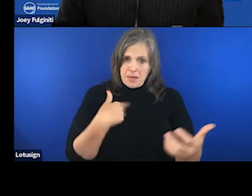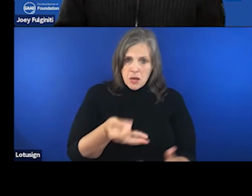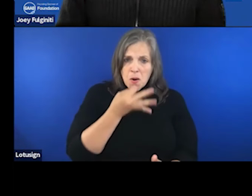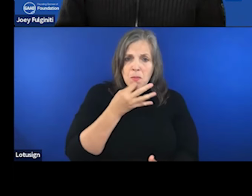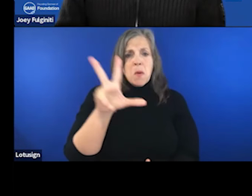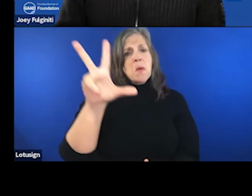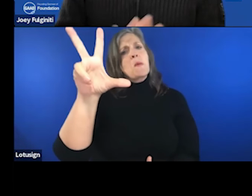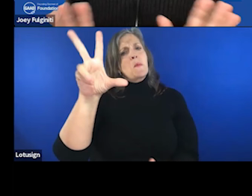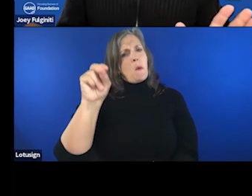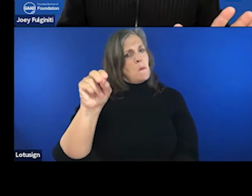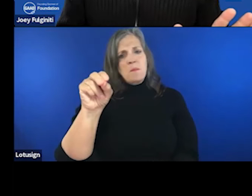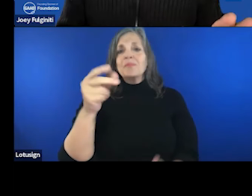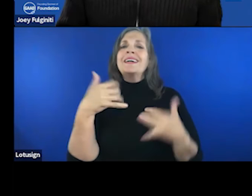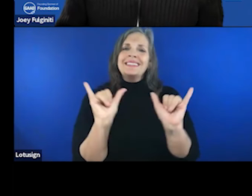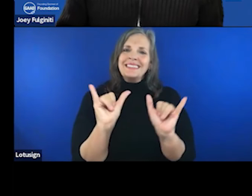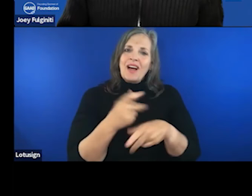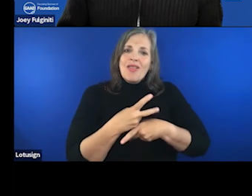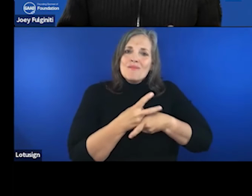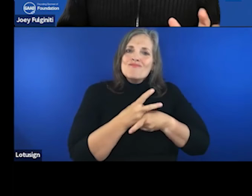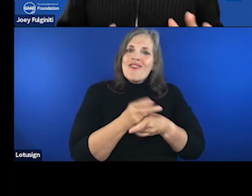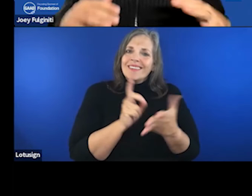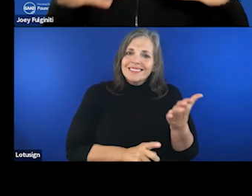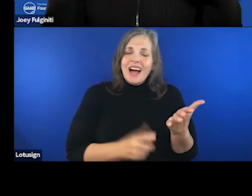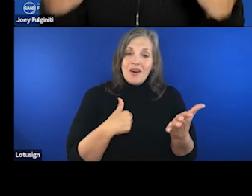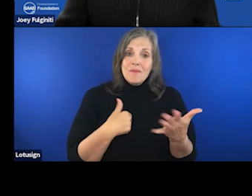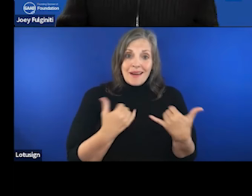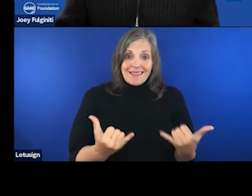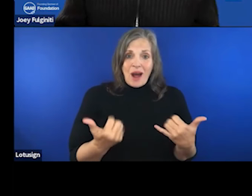I'm still a product designer but I am now trying to incorporate